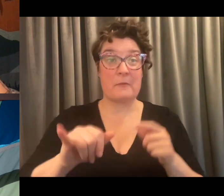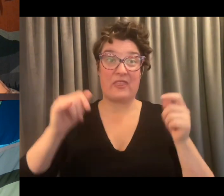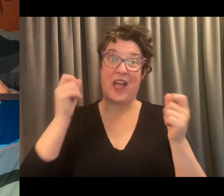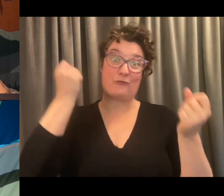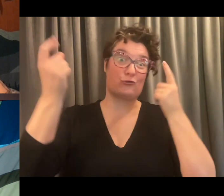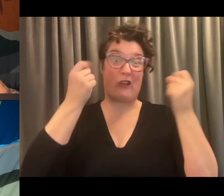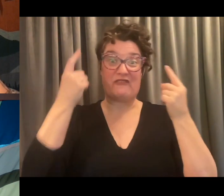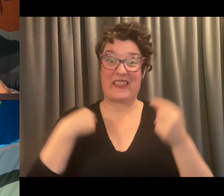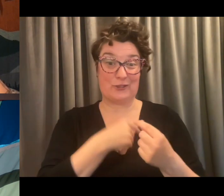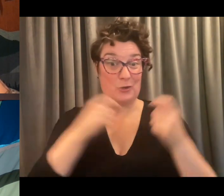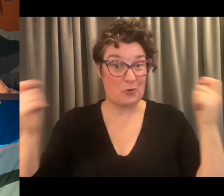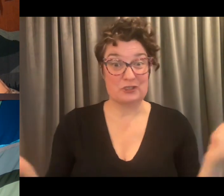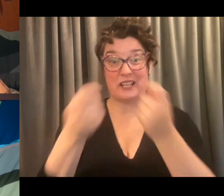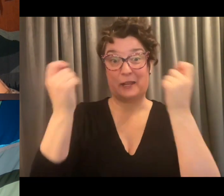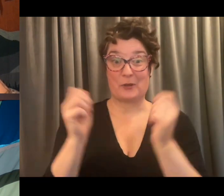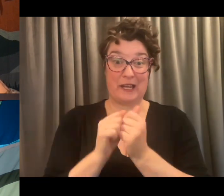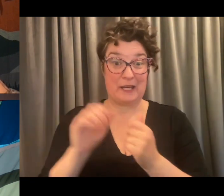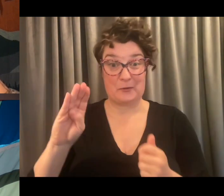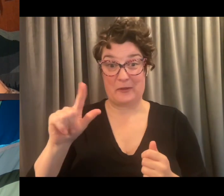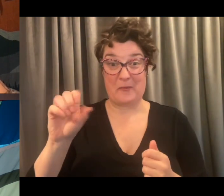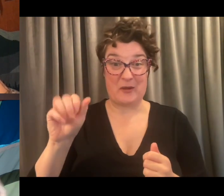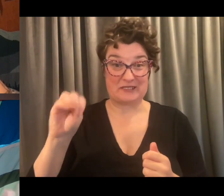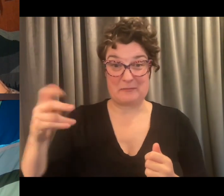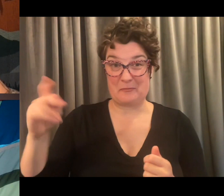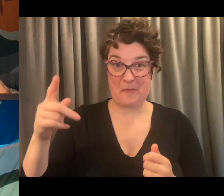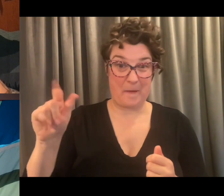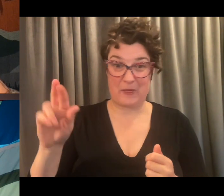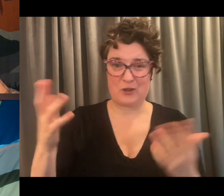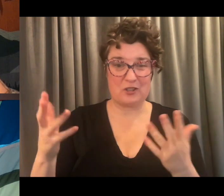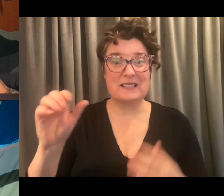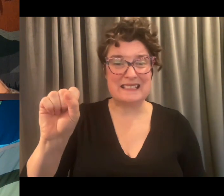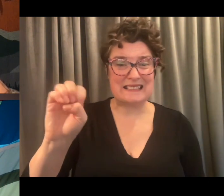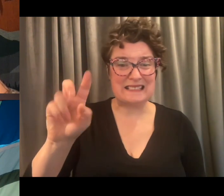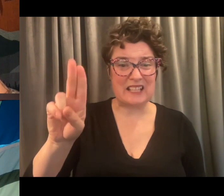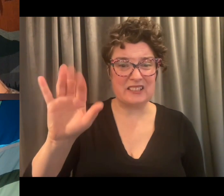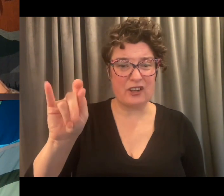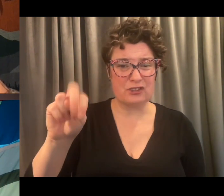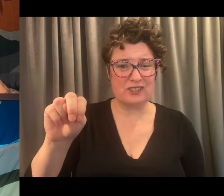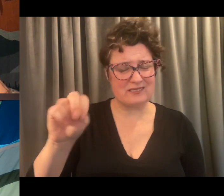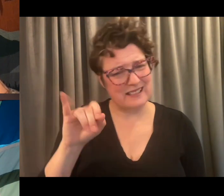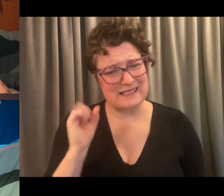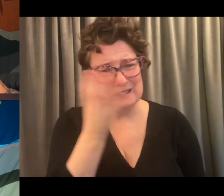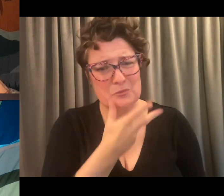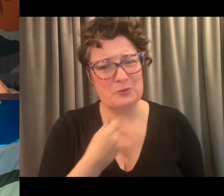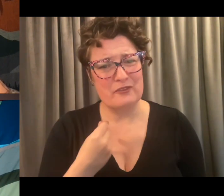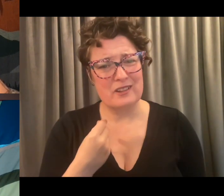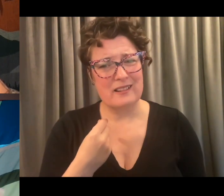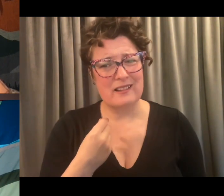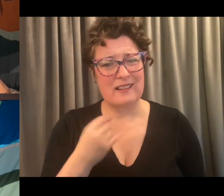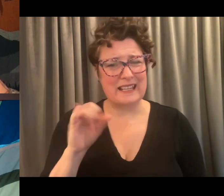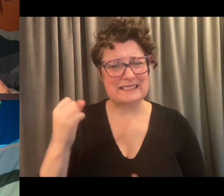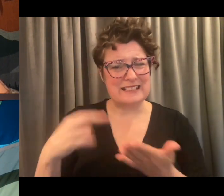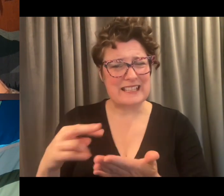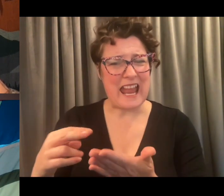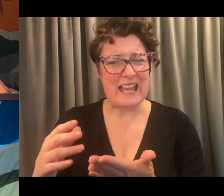poplar is that seduction is beautiful and a dance and fun and,